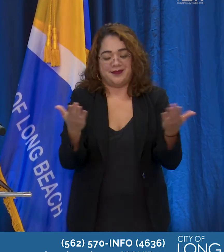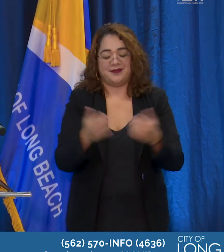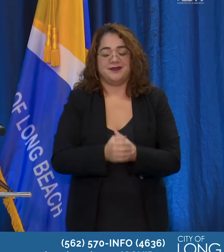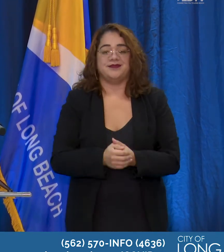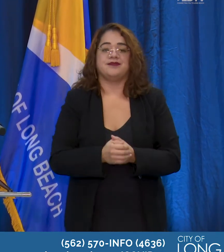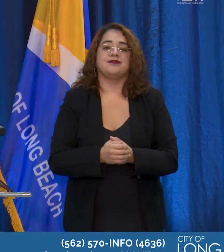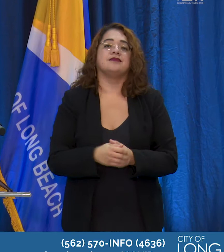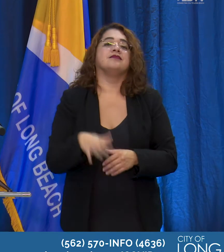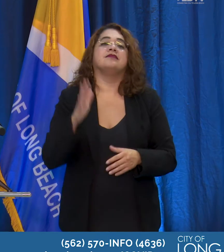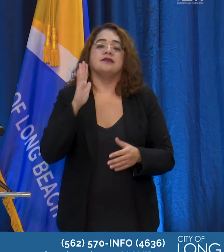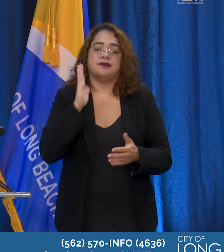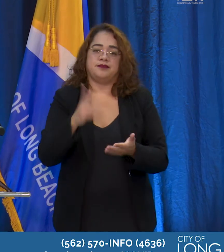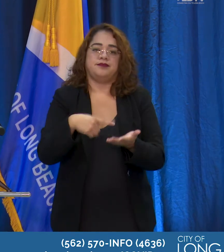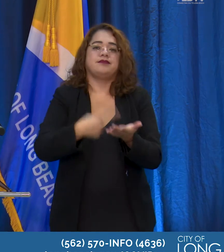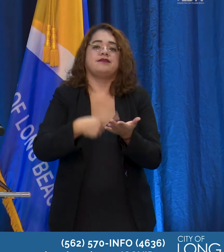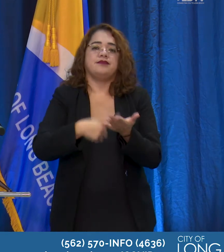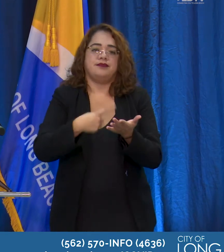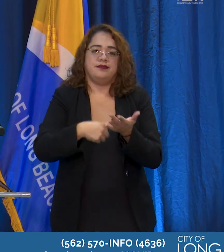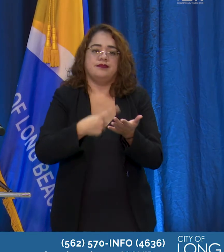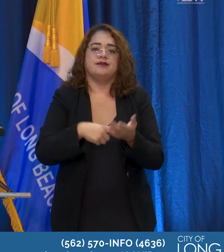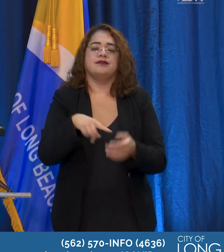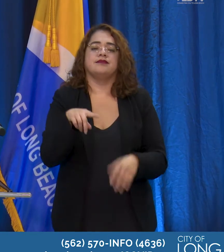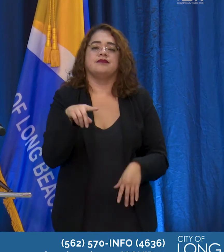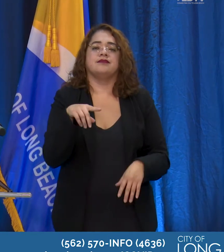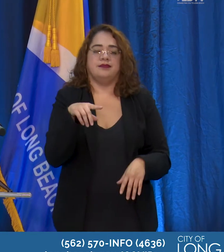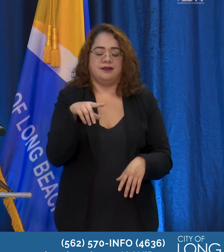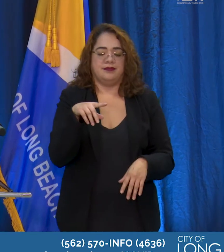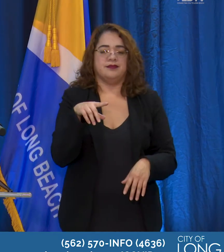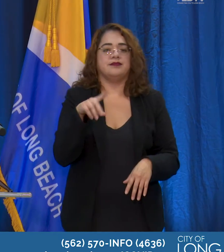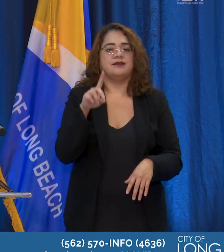into the COVID-19 data, I want to make a quick mention about the impact of our